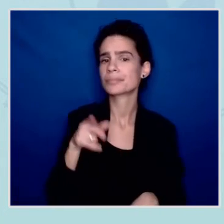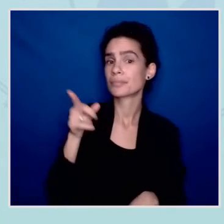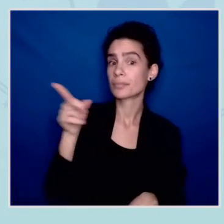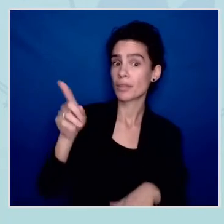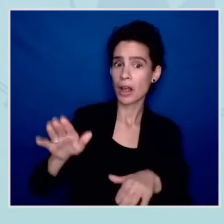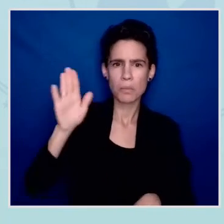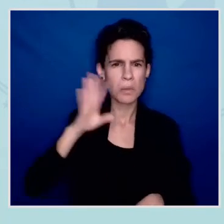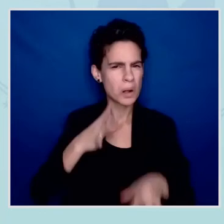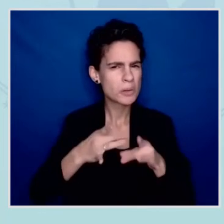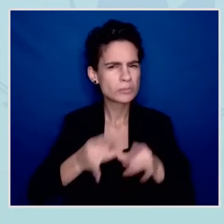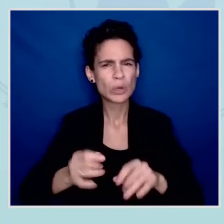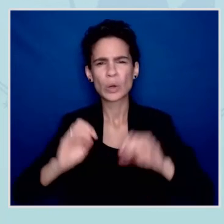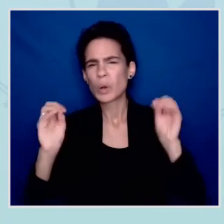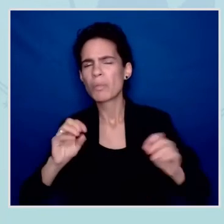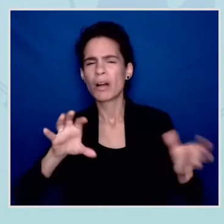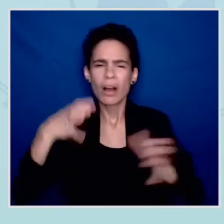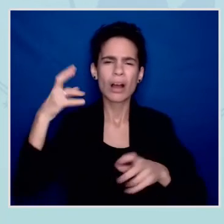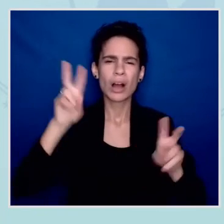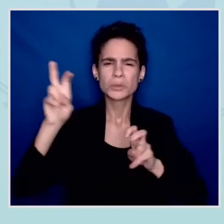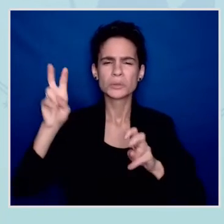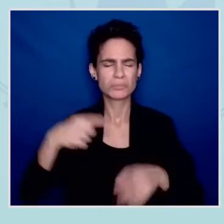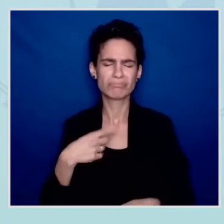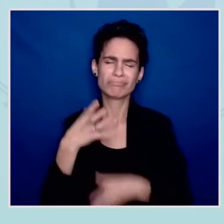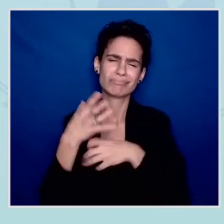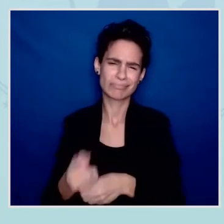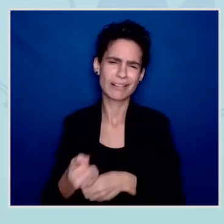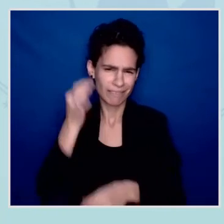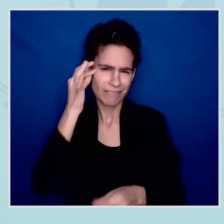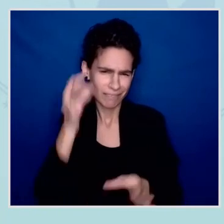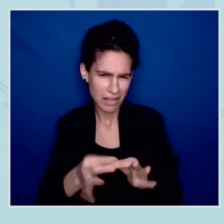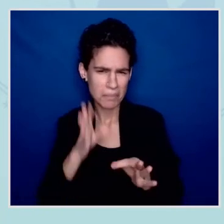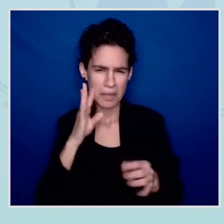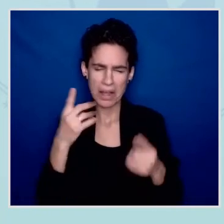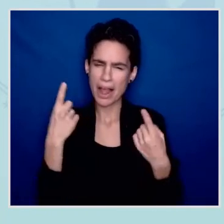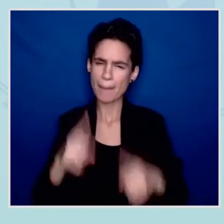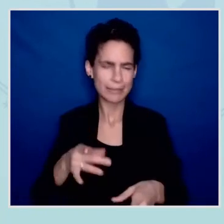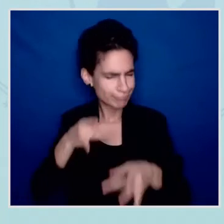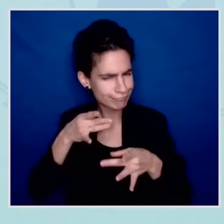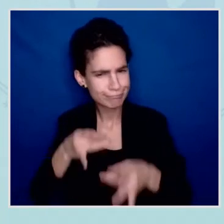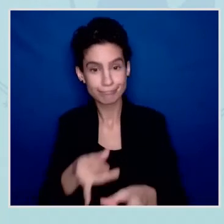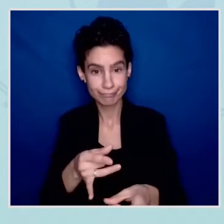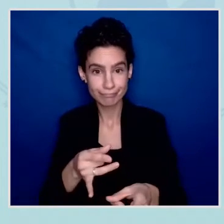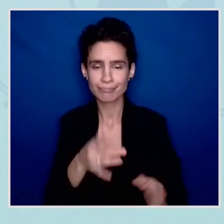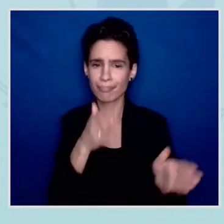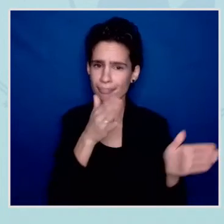MAKE SURE THAT THE INAUGURATION